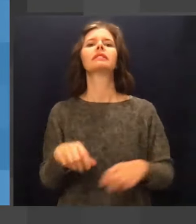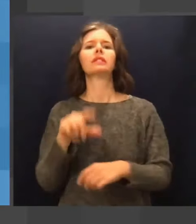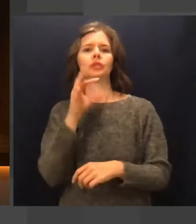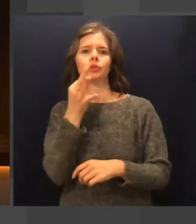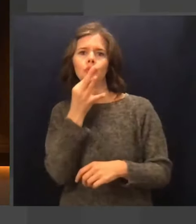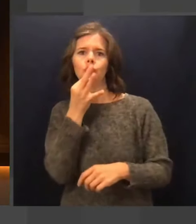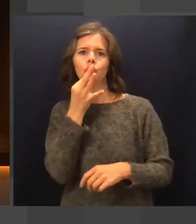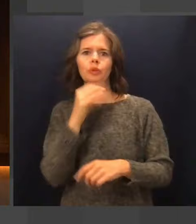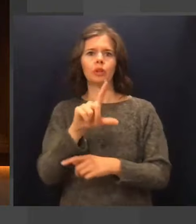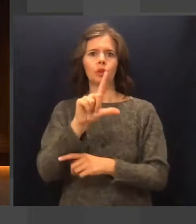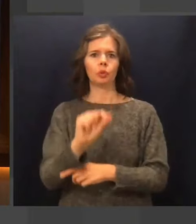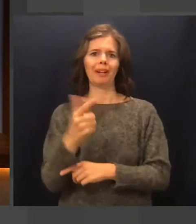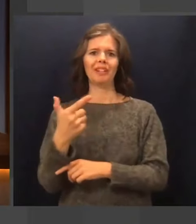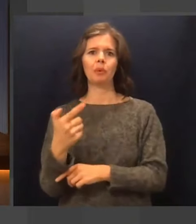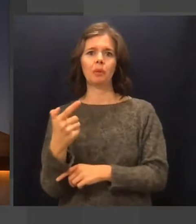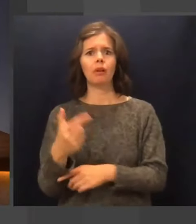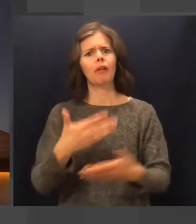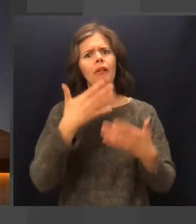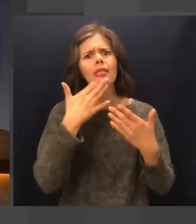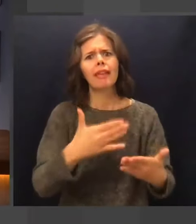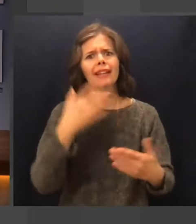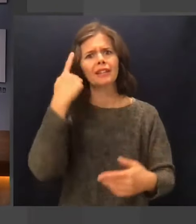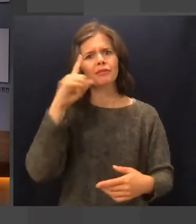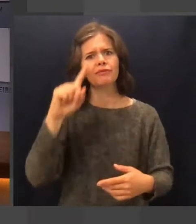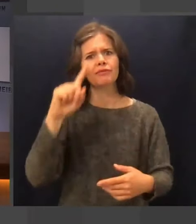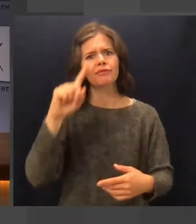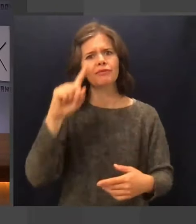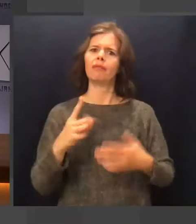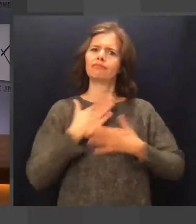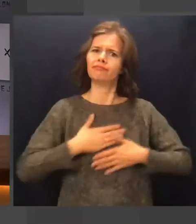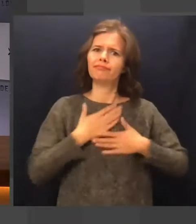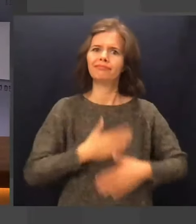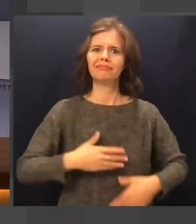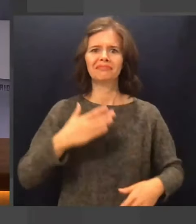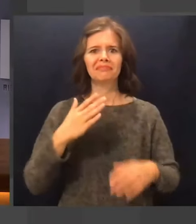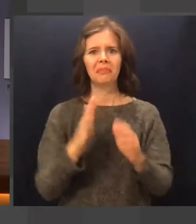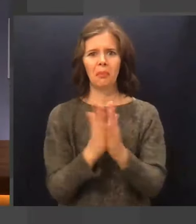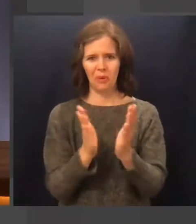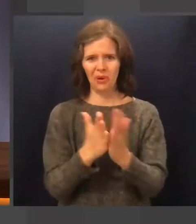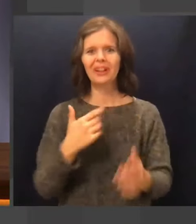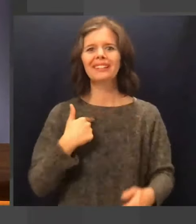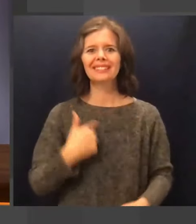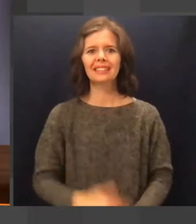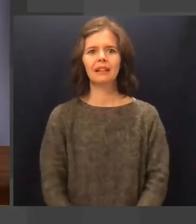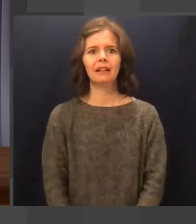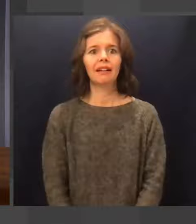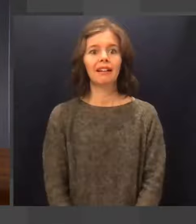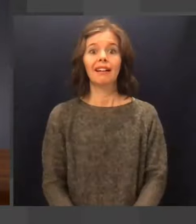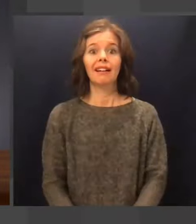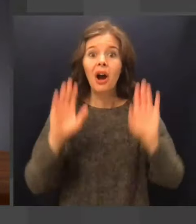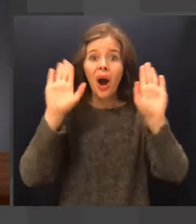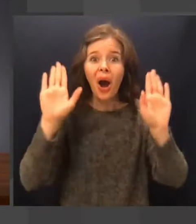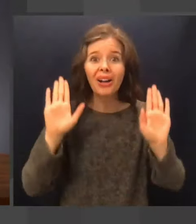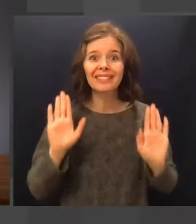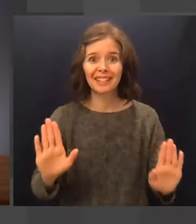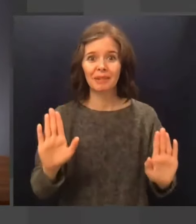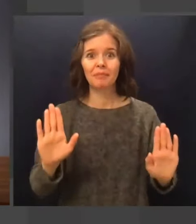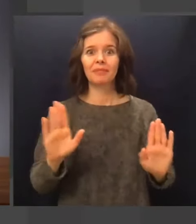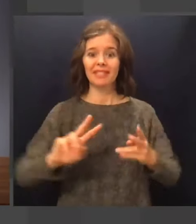THANK YOU FOR EMBRACING ALL MINECRAFT BOOKS.